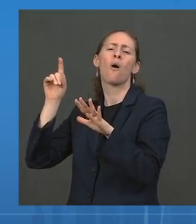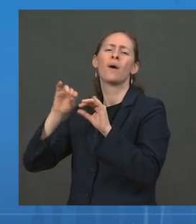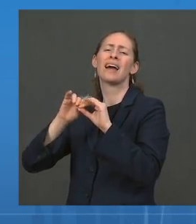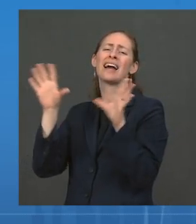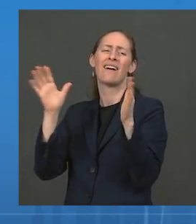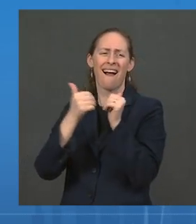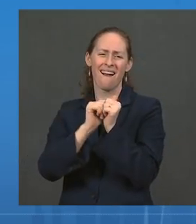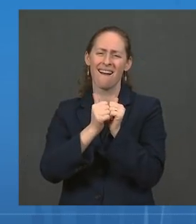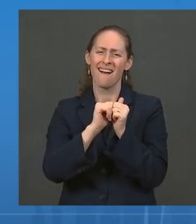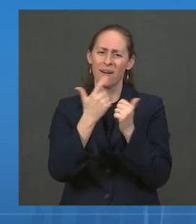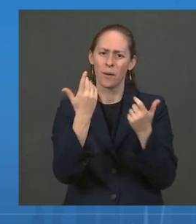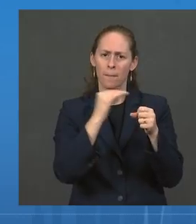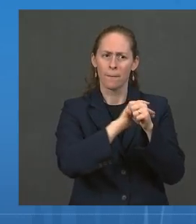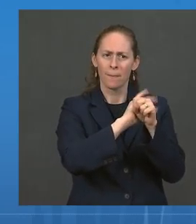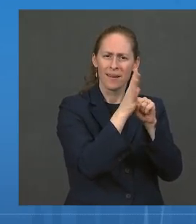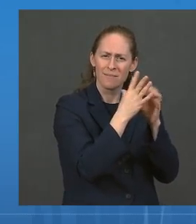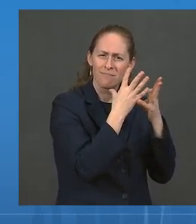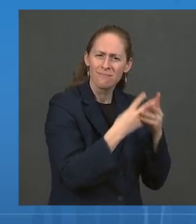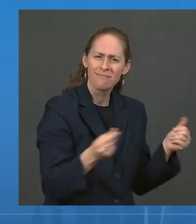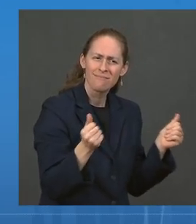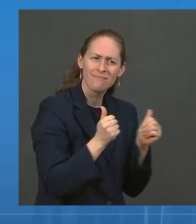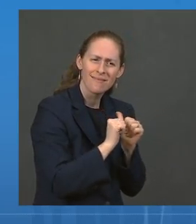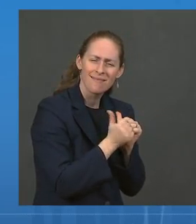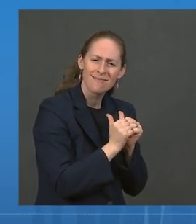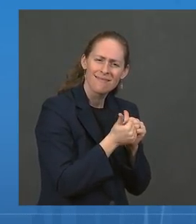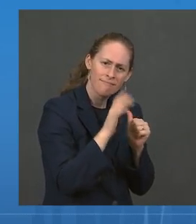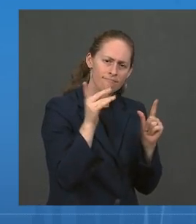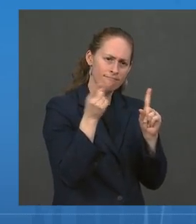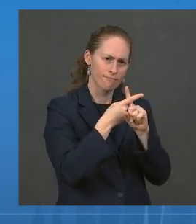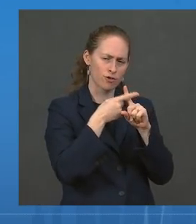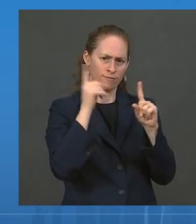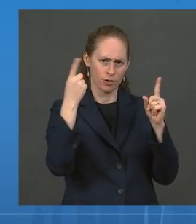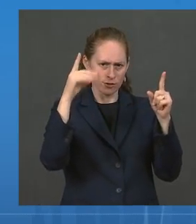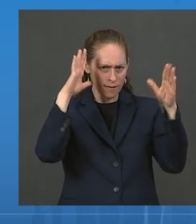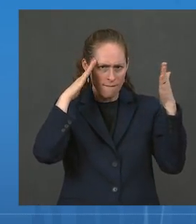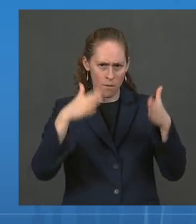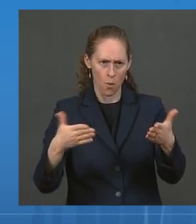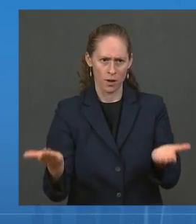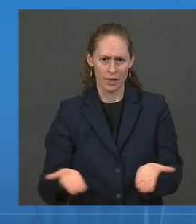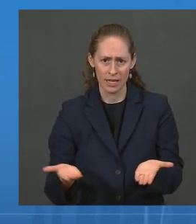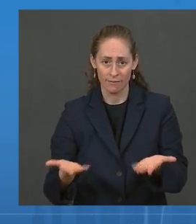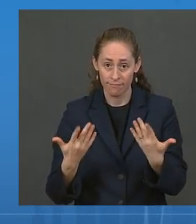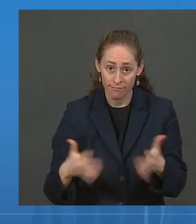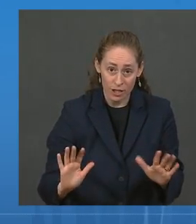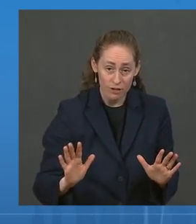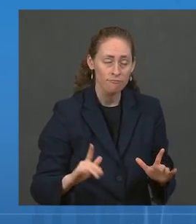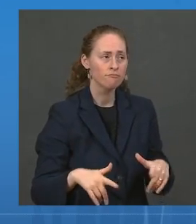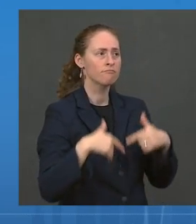is to defeat the virus here at home and around the world. That's why we have committed